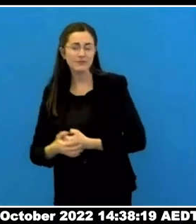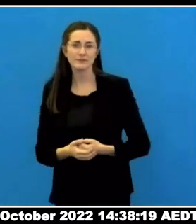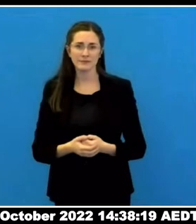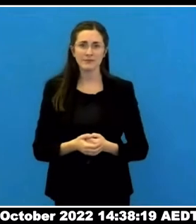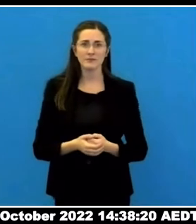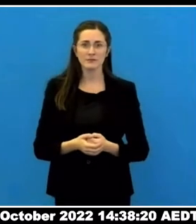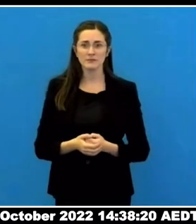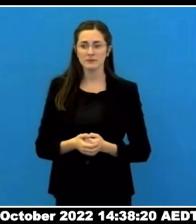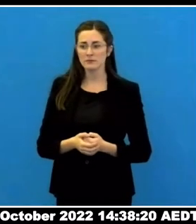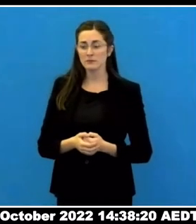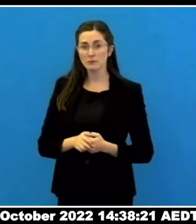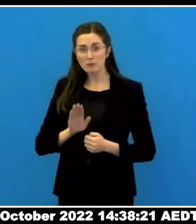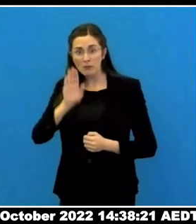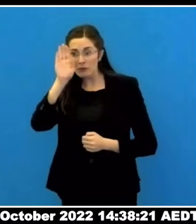Can I add something here?